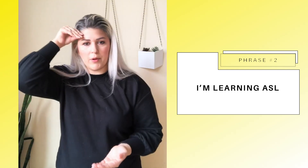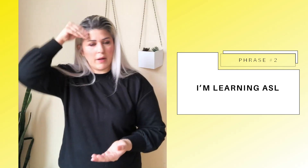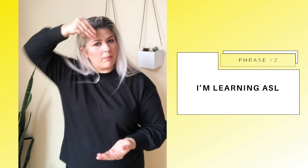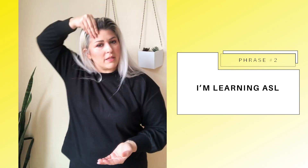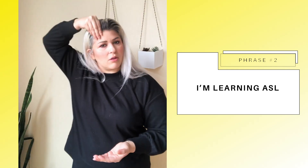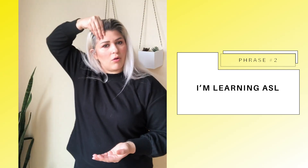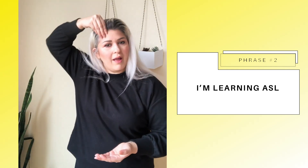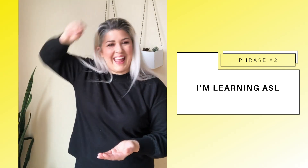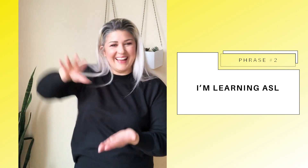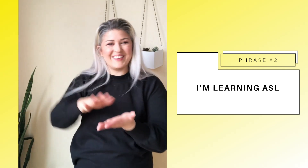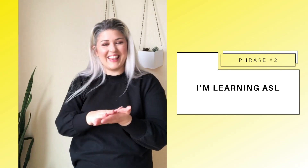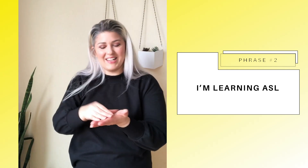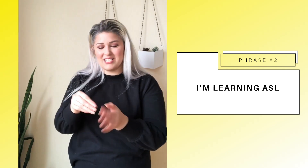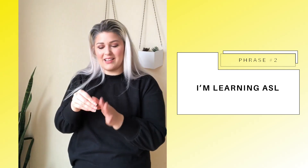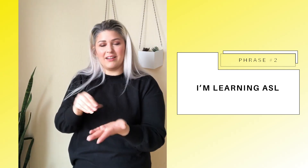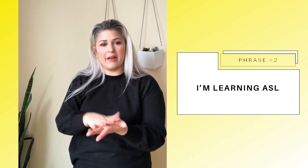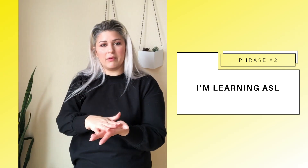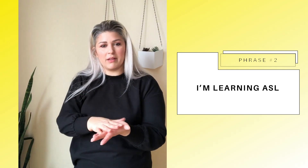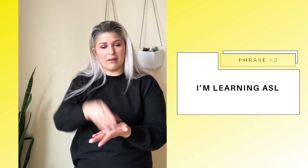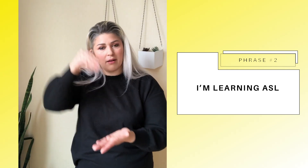but my don't place the hole or anything. Just that little nub and right there,